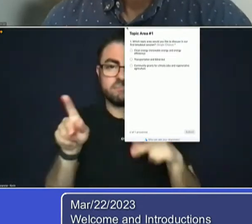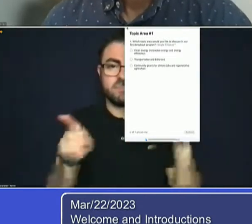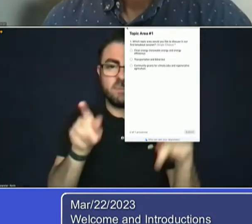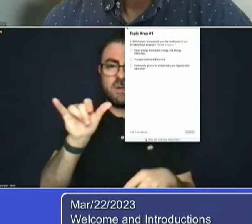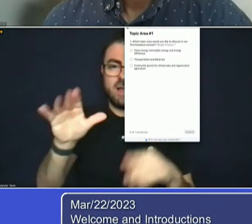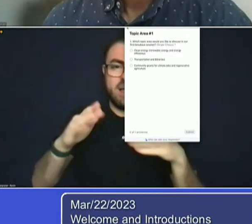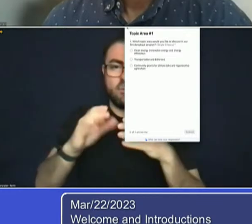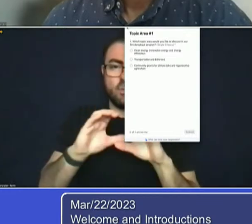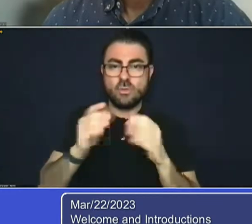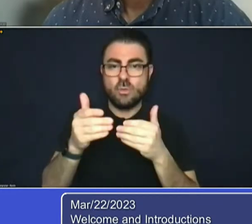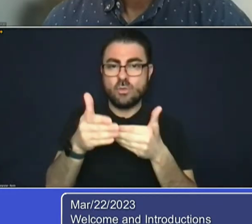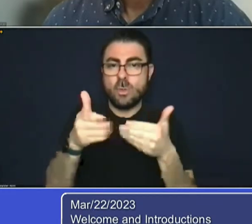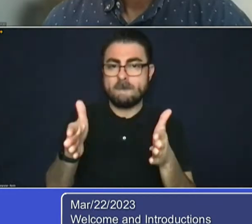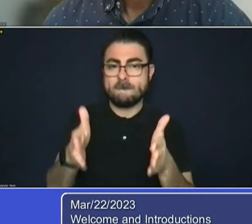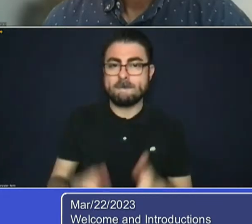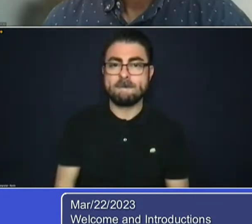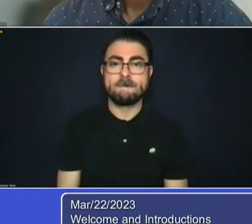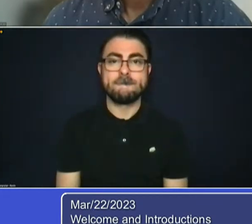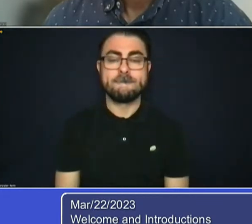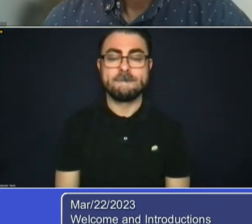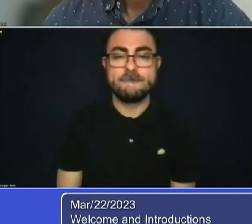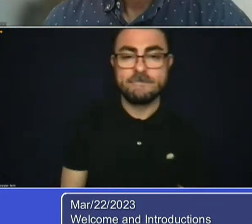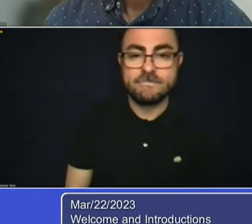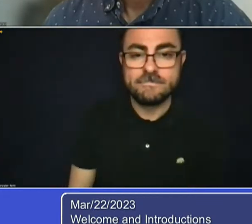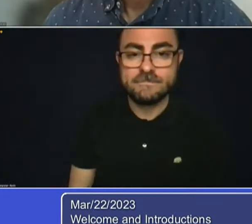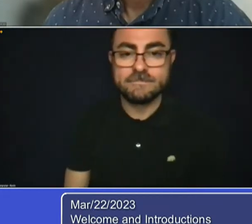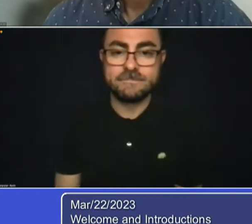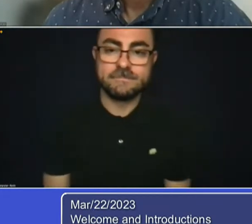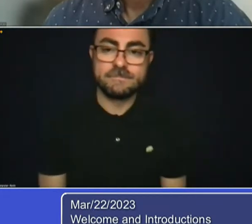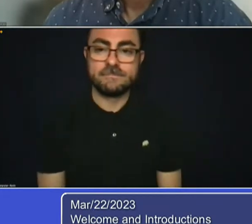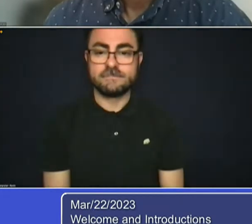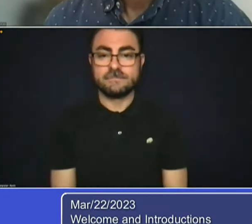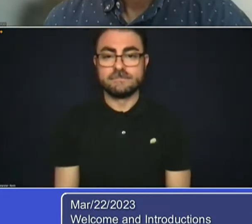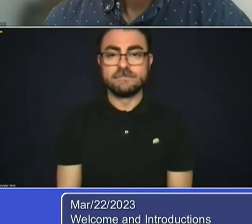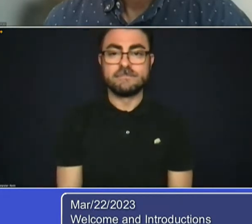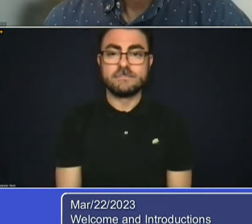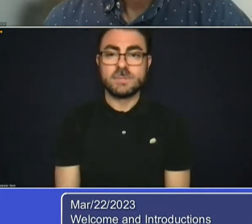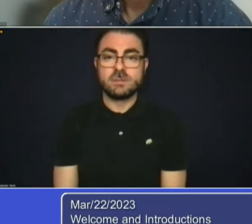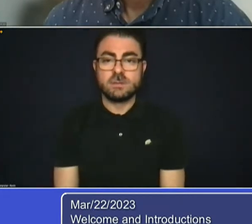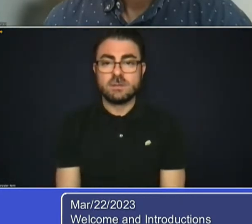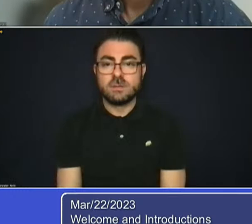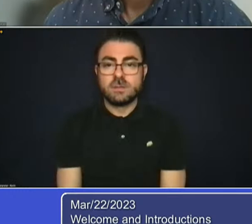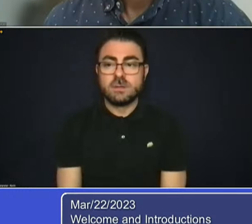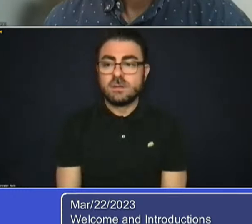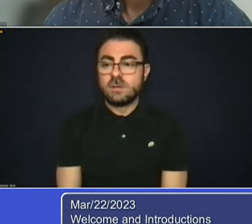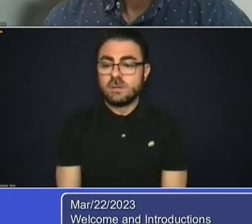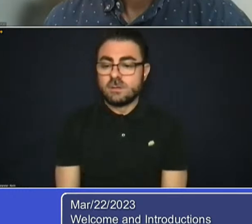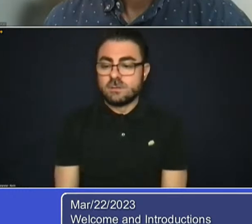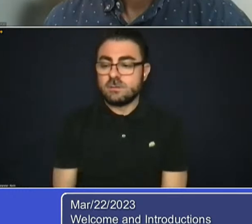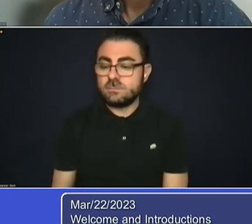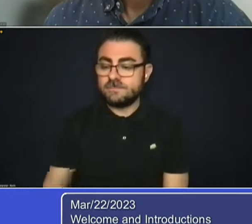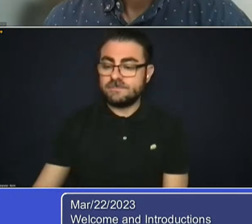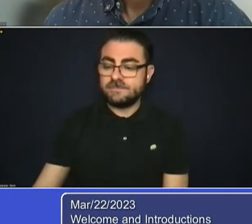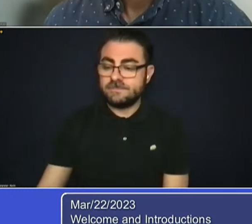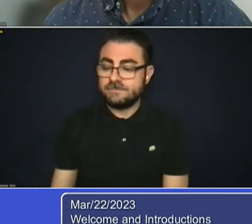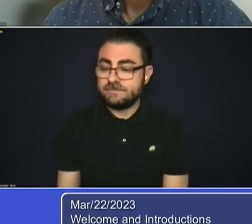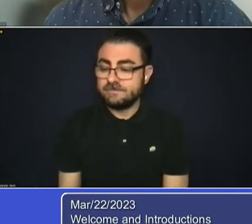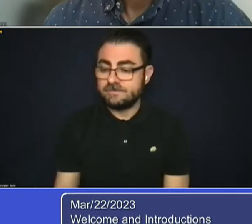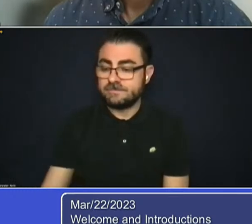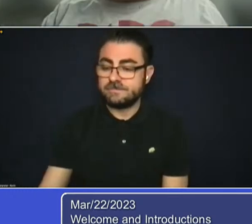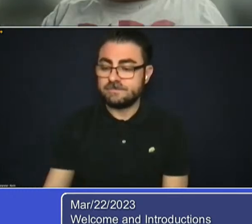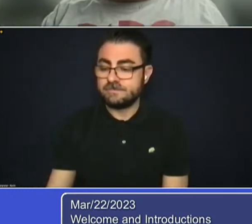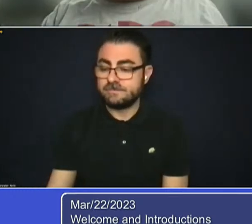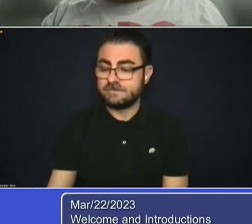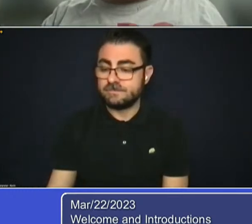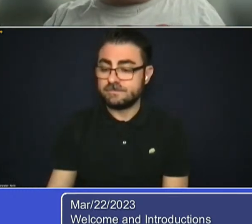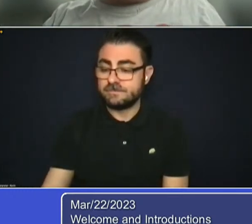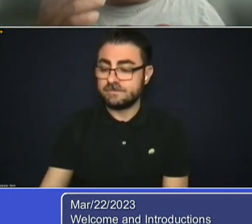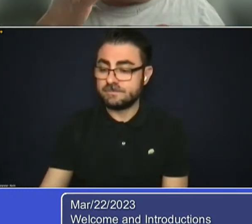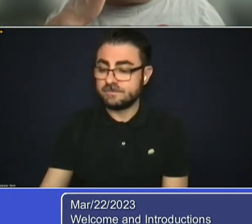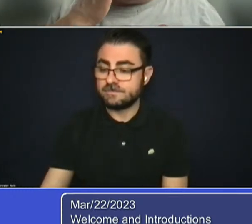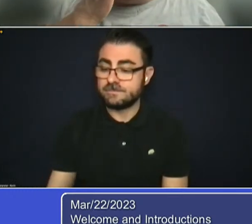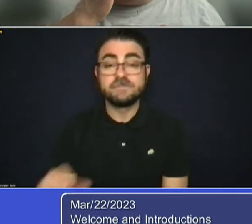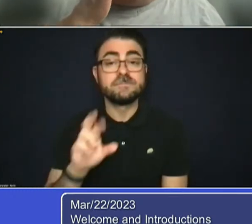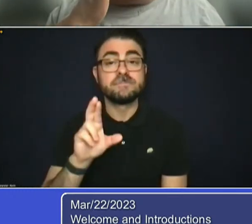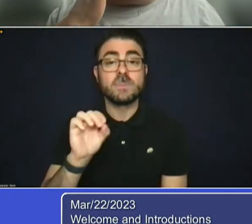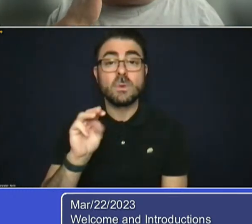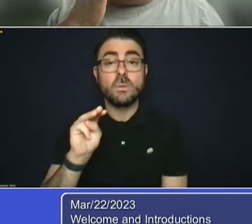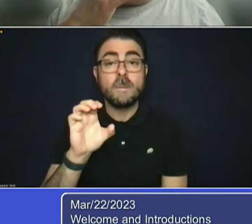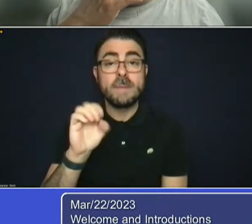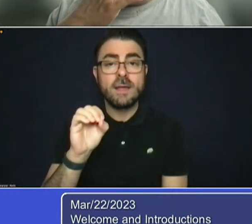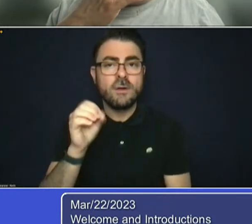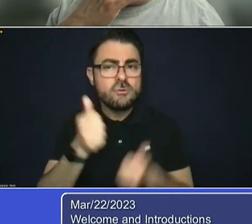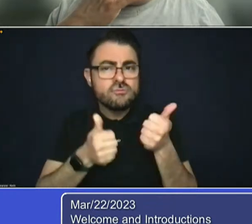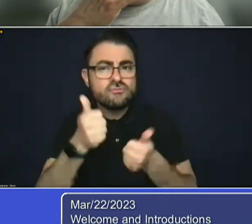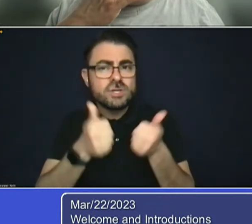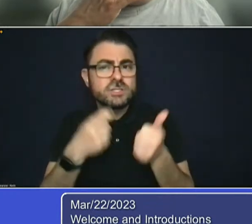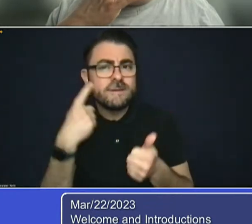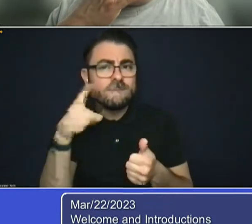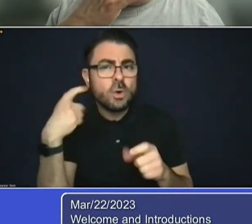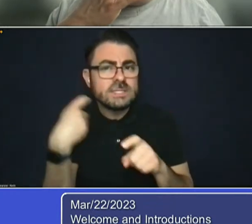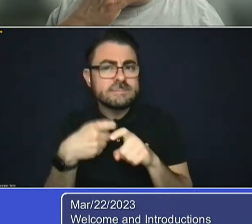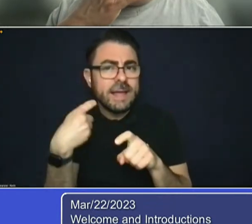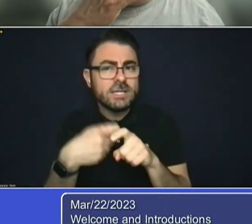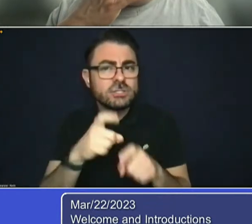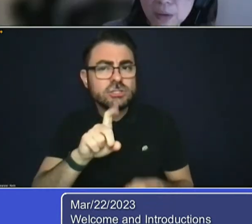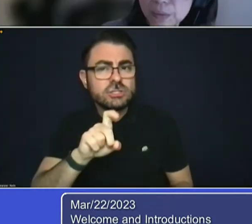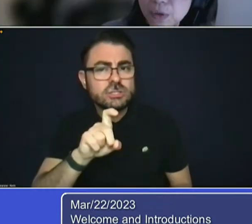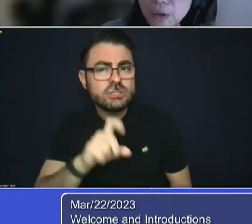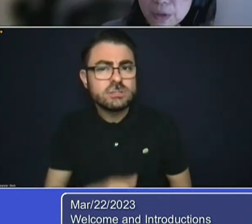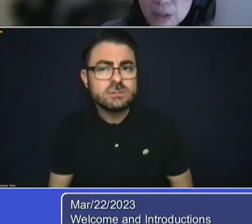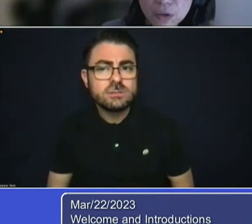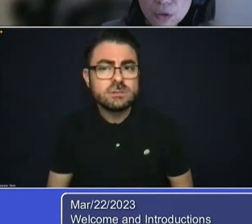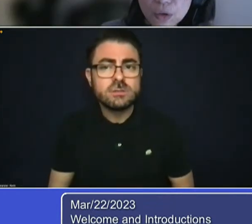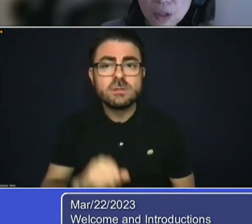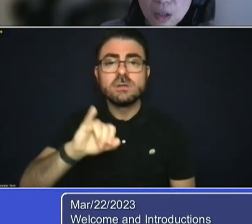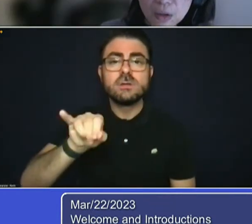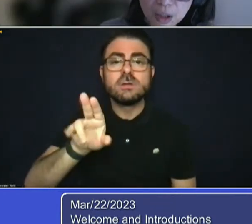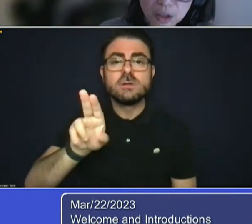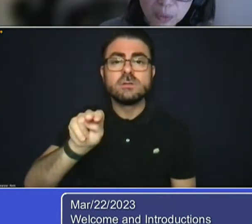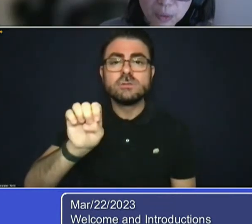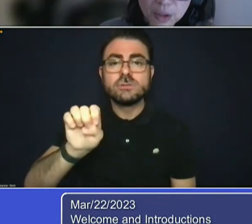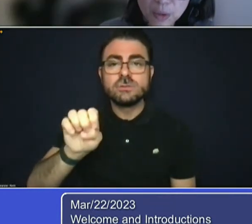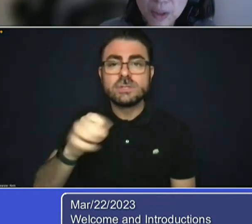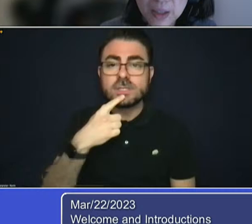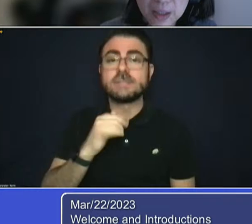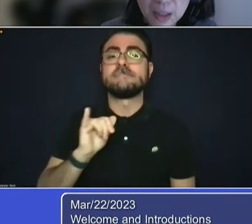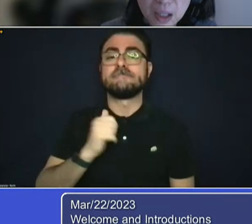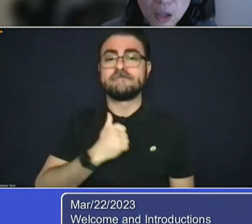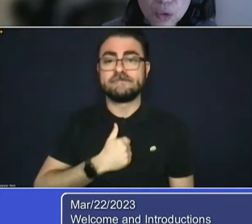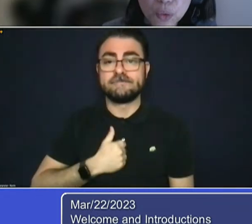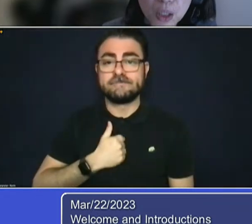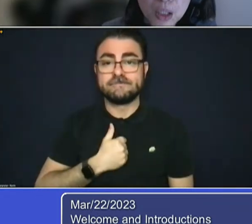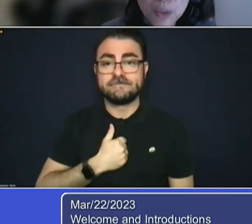AND WE'LL USE THAT TO HELP MOVE